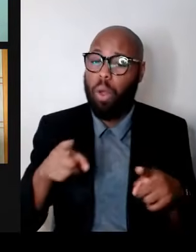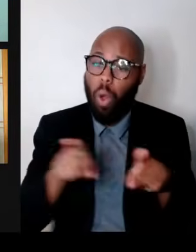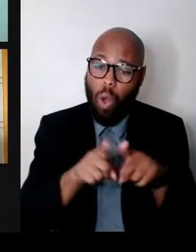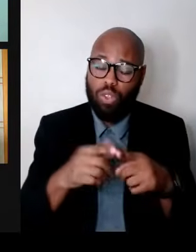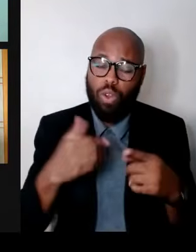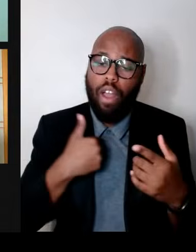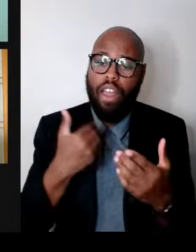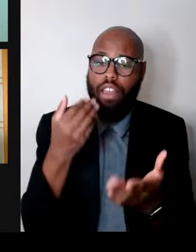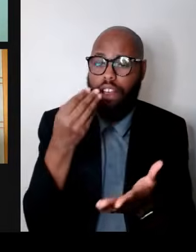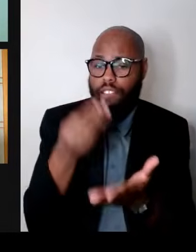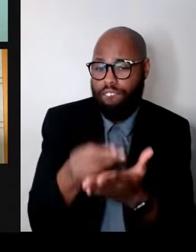attached to it.